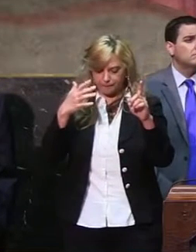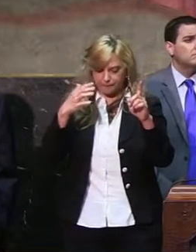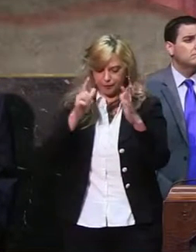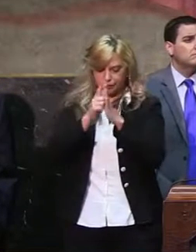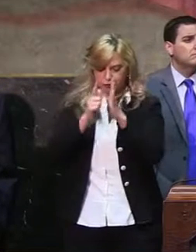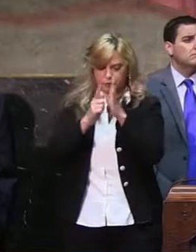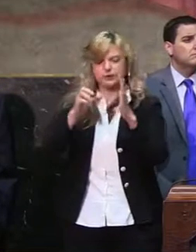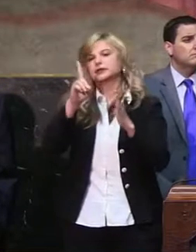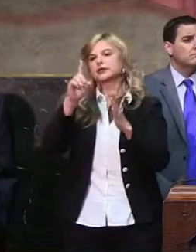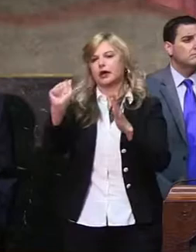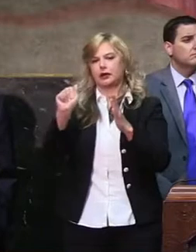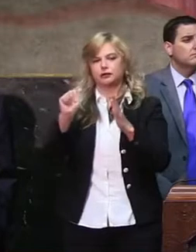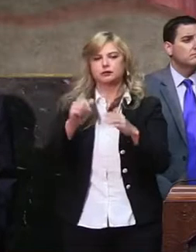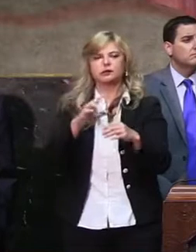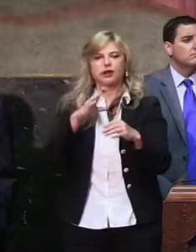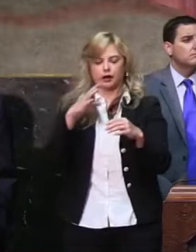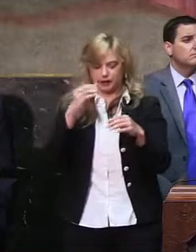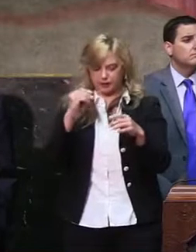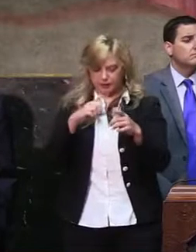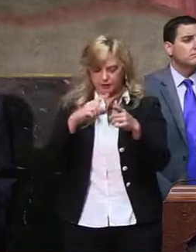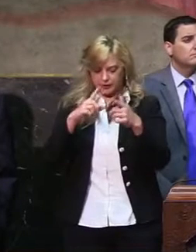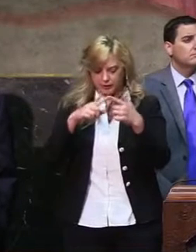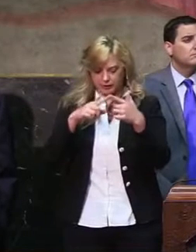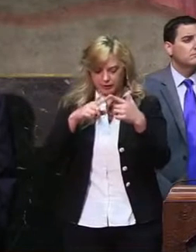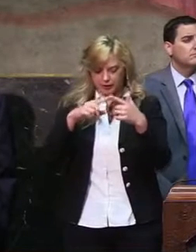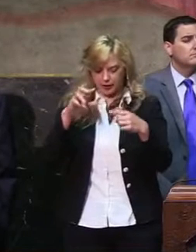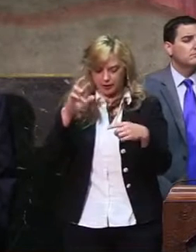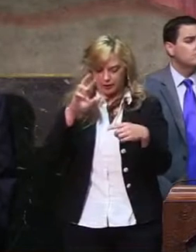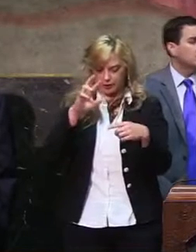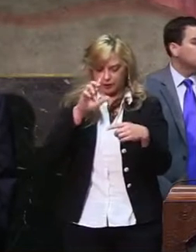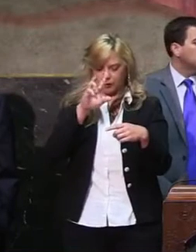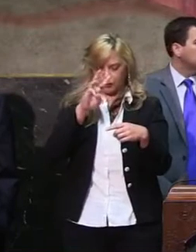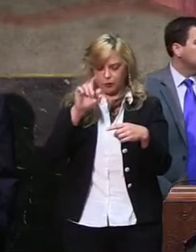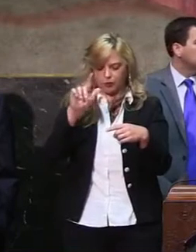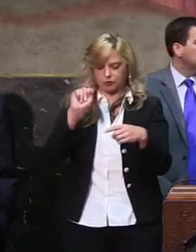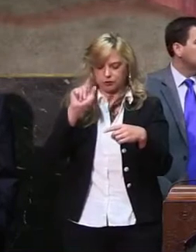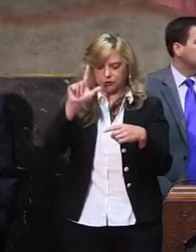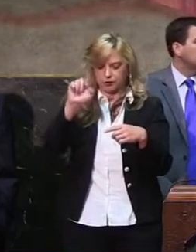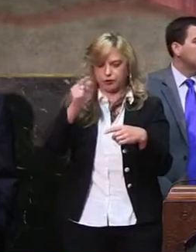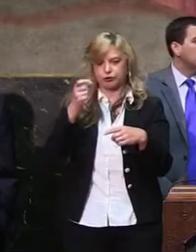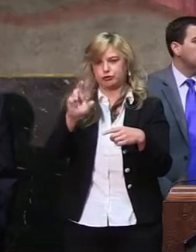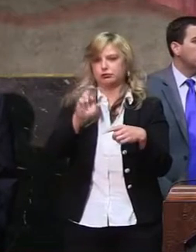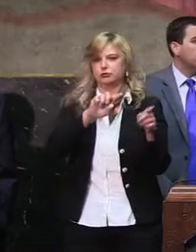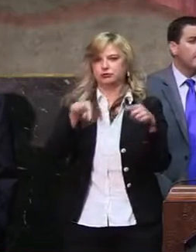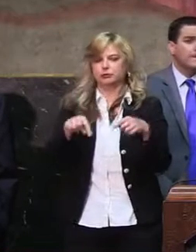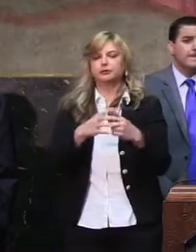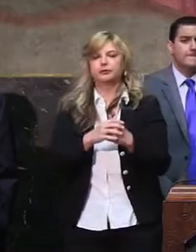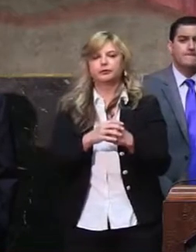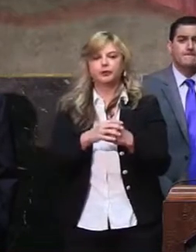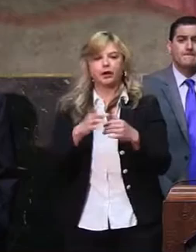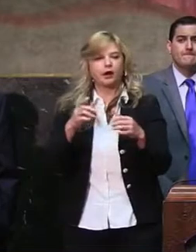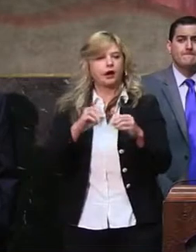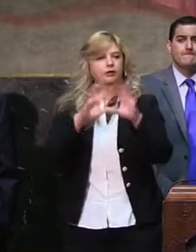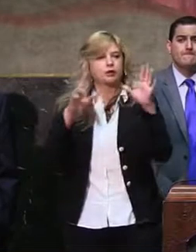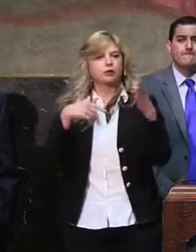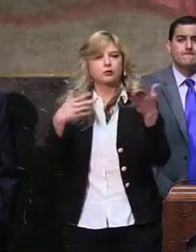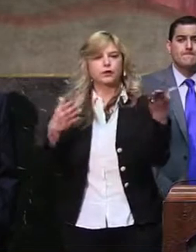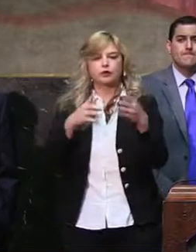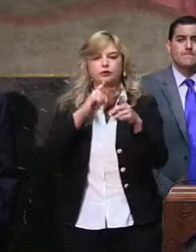tempore our presenters obviously we're here today to talk about criminal justice reinvestment task force and the